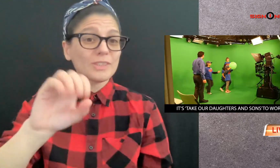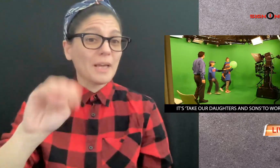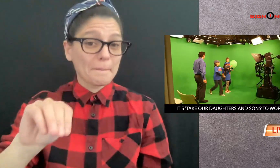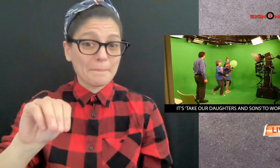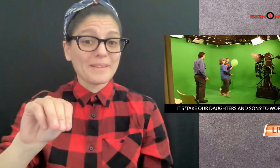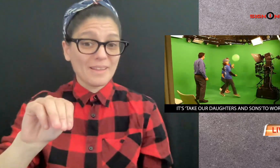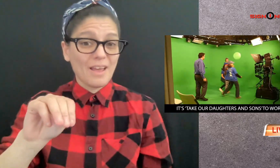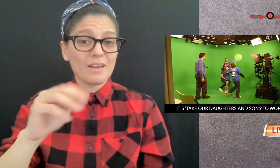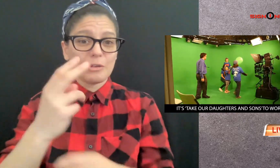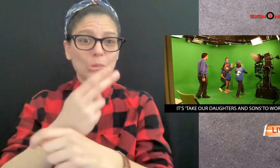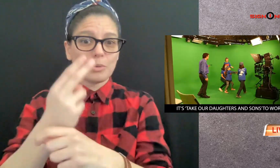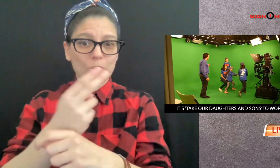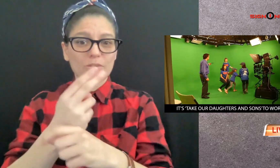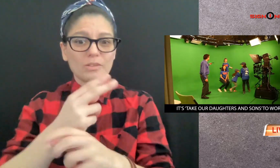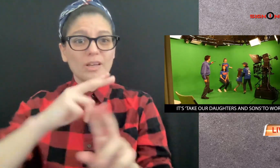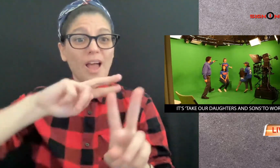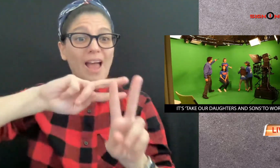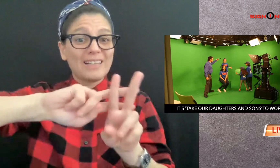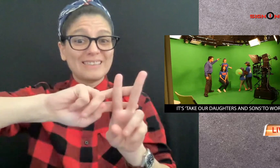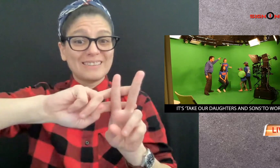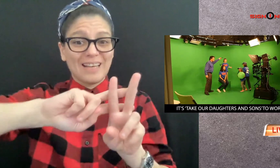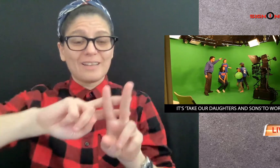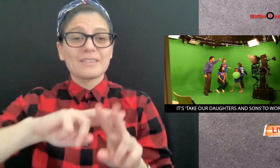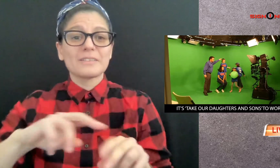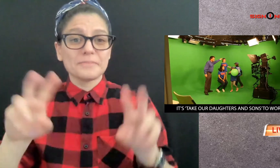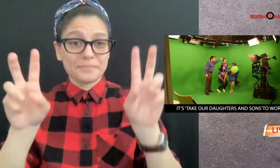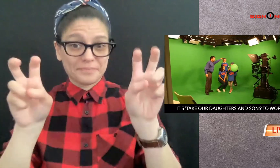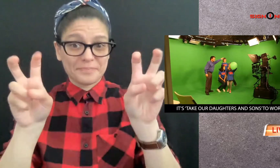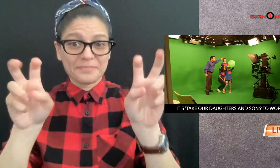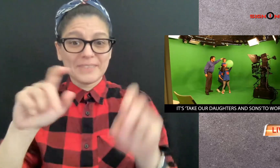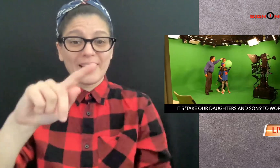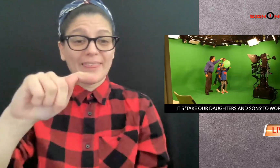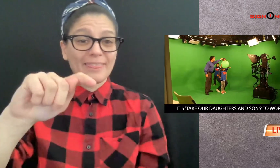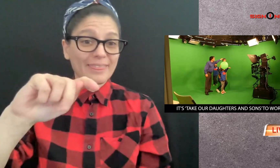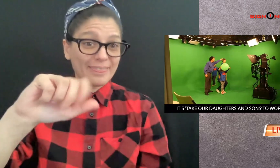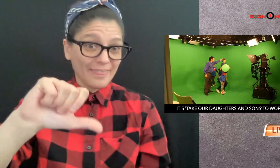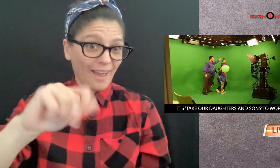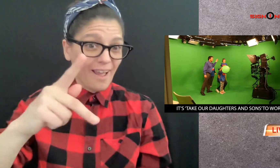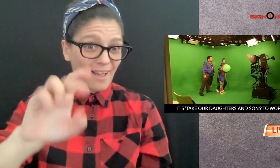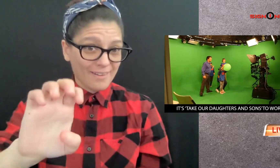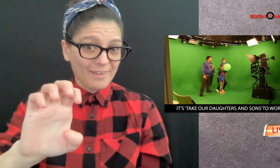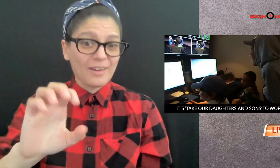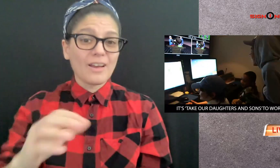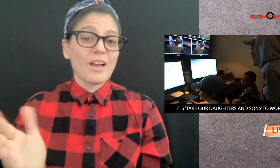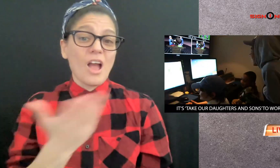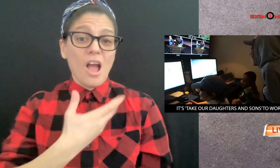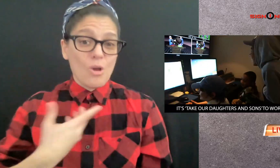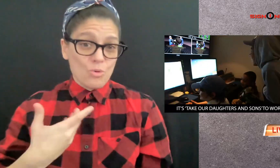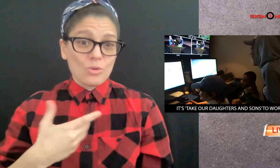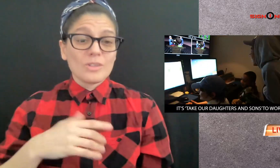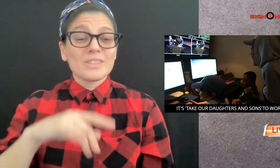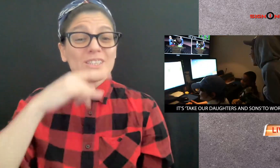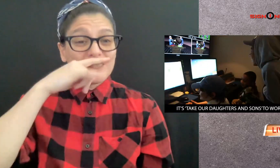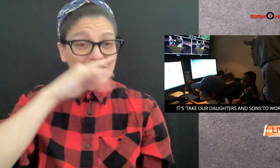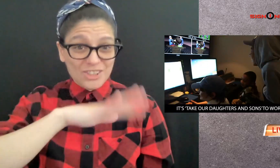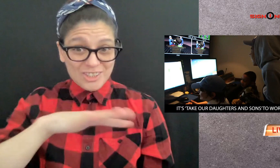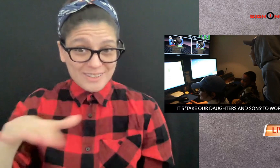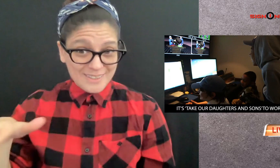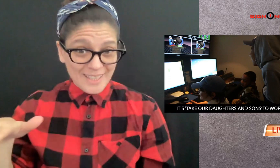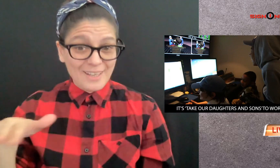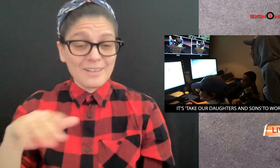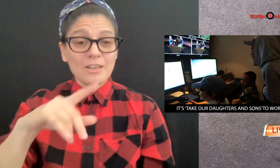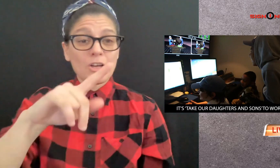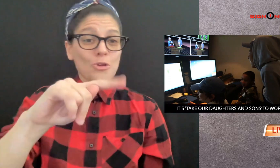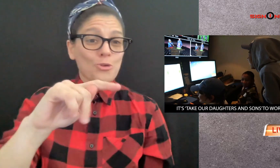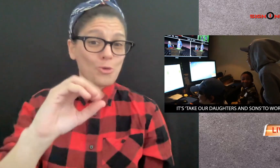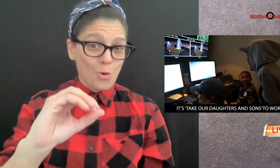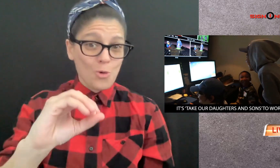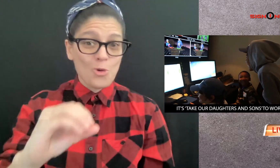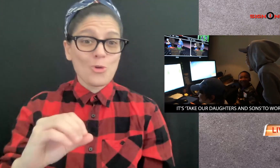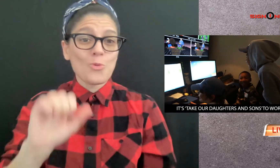you can post pictures on social media using the hashtag take our children to work day